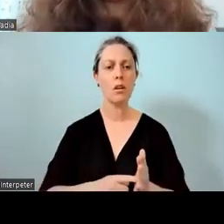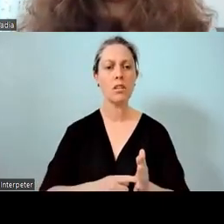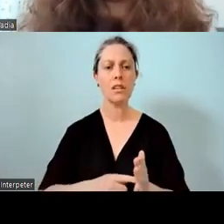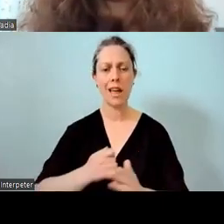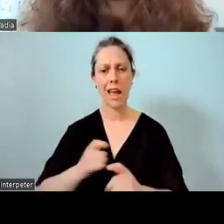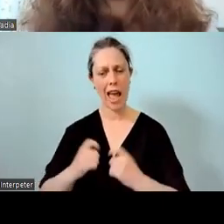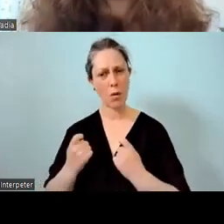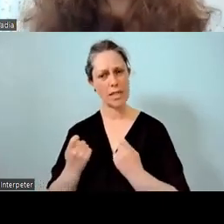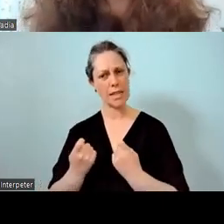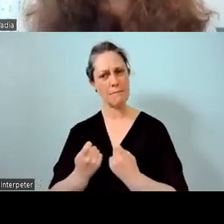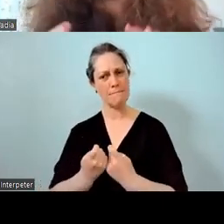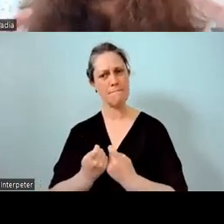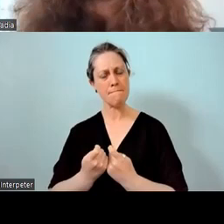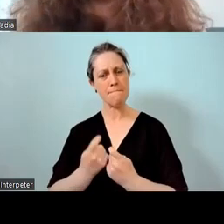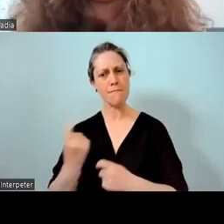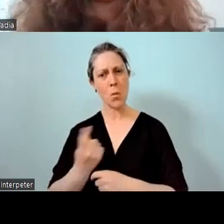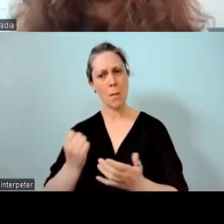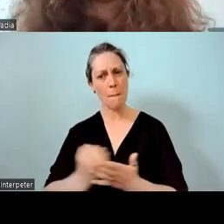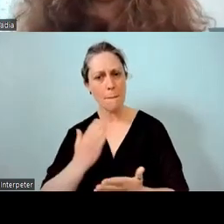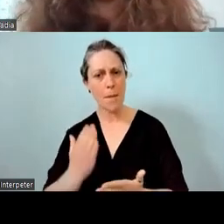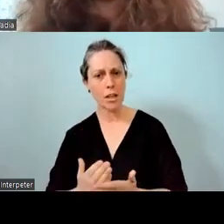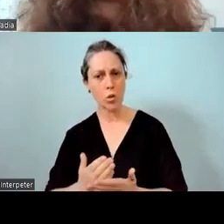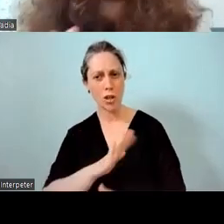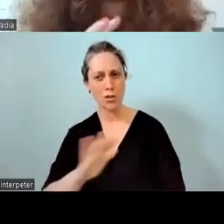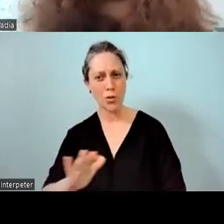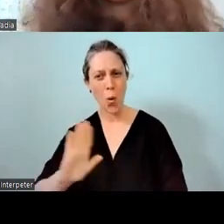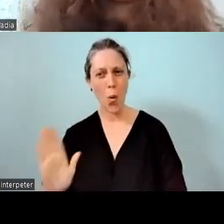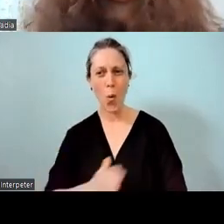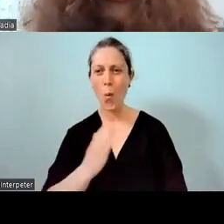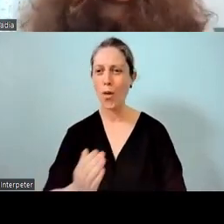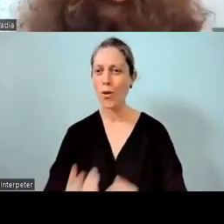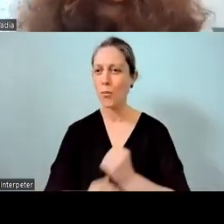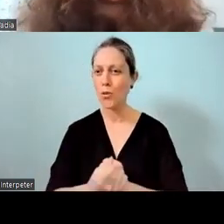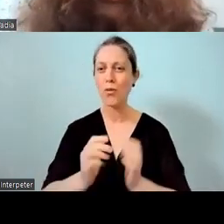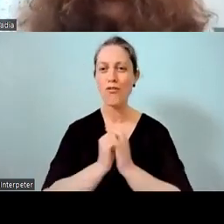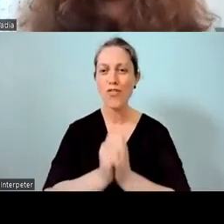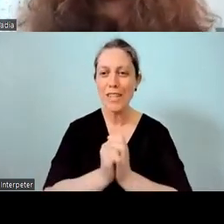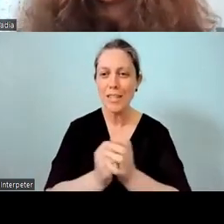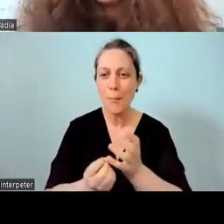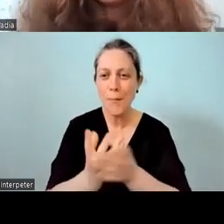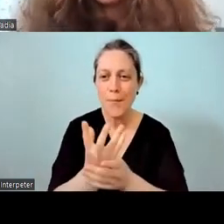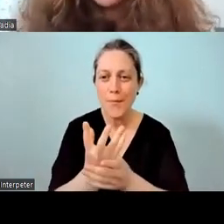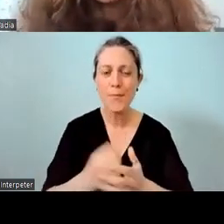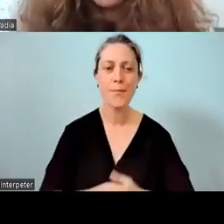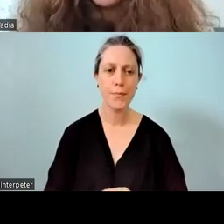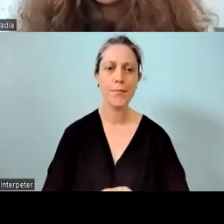we work to make sure our children have all those opportunities for friendships, for this, you know, upholding their rights,